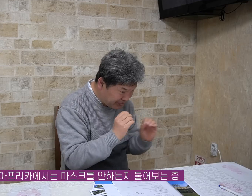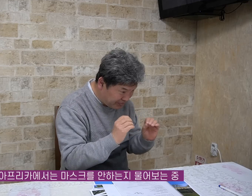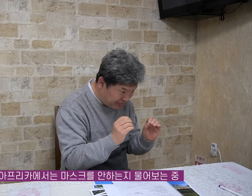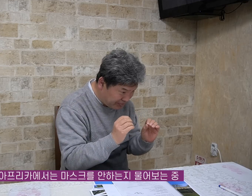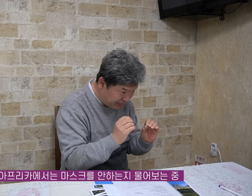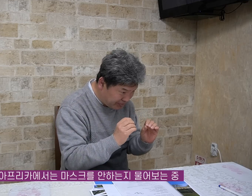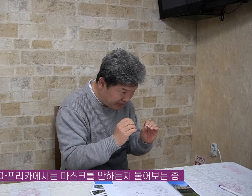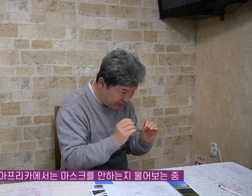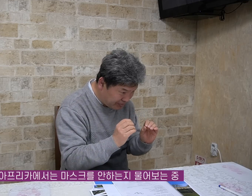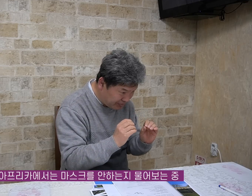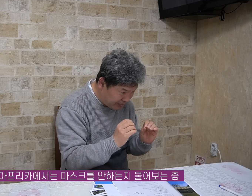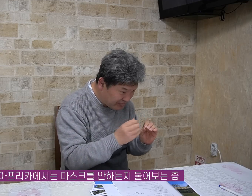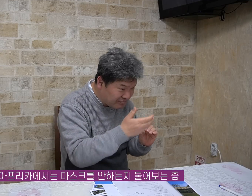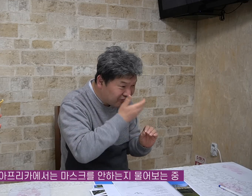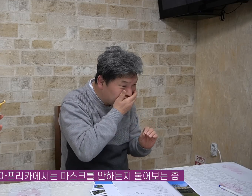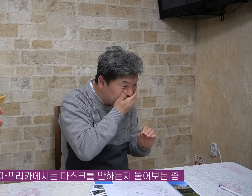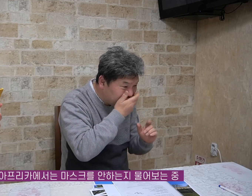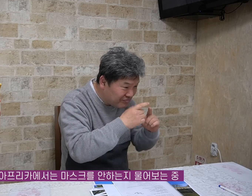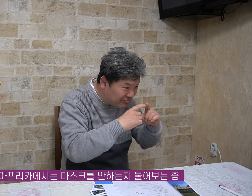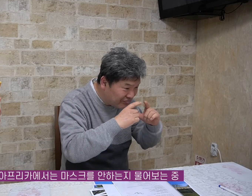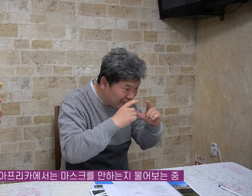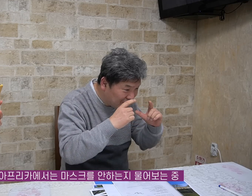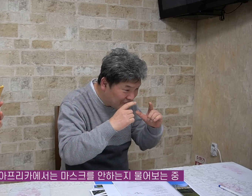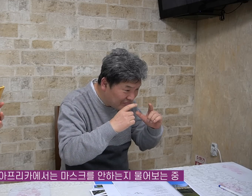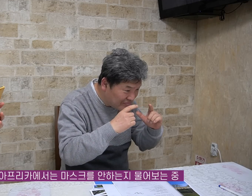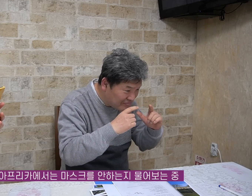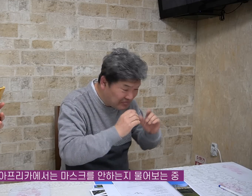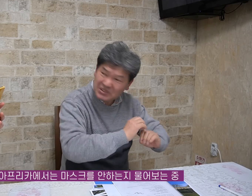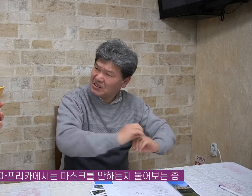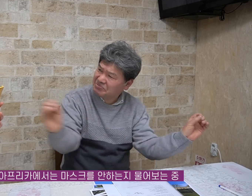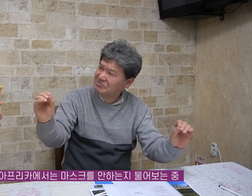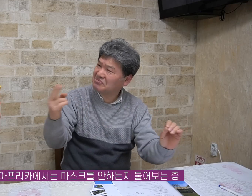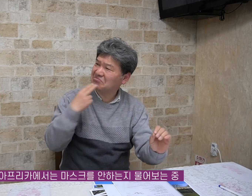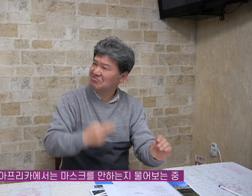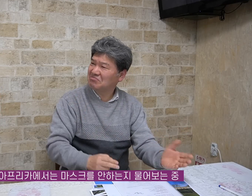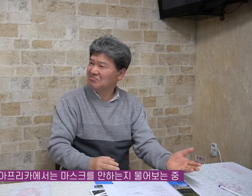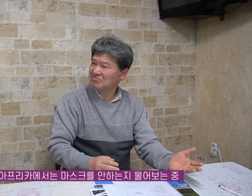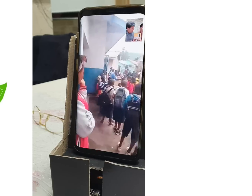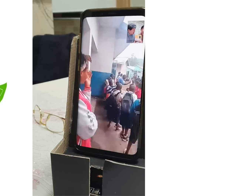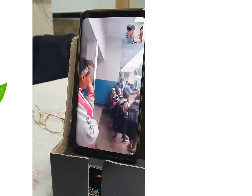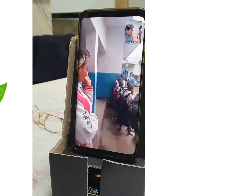Asking if they don't wear masks in Africa